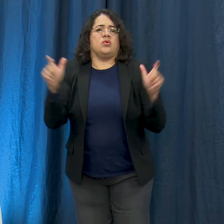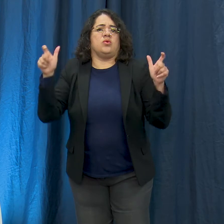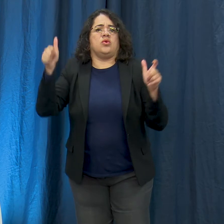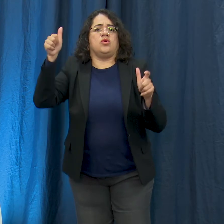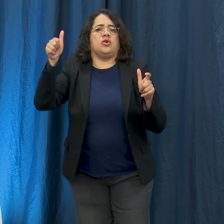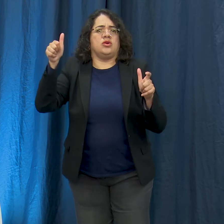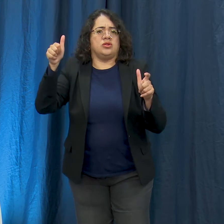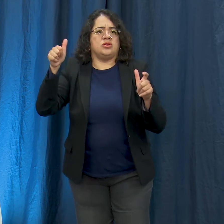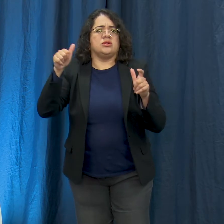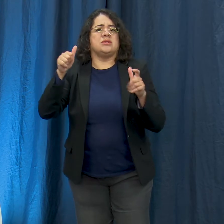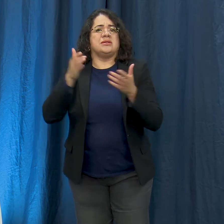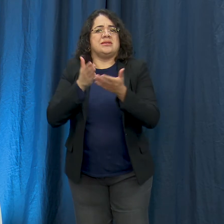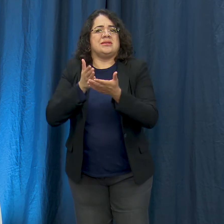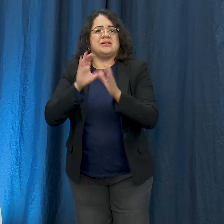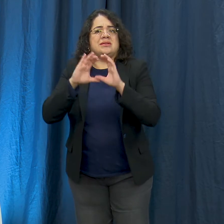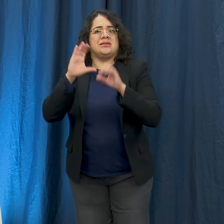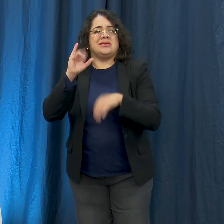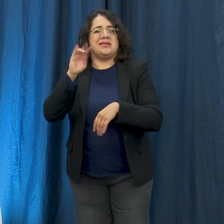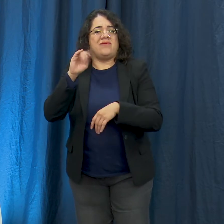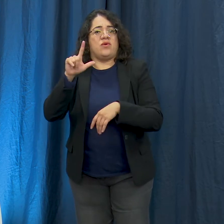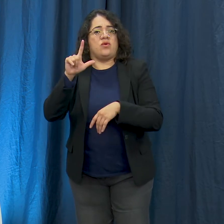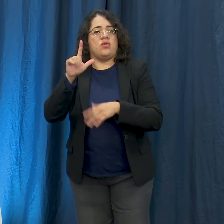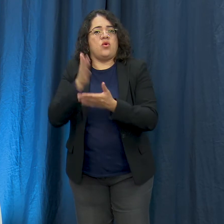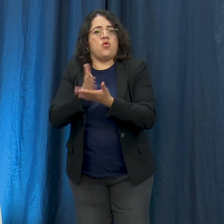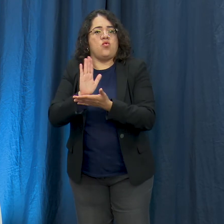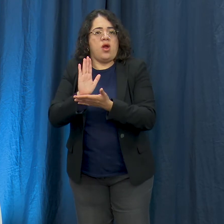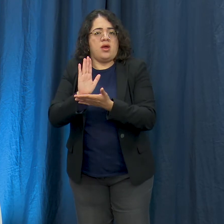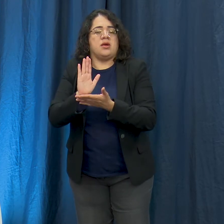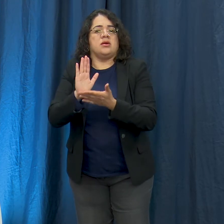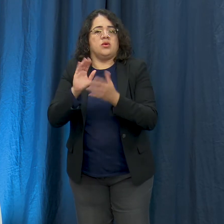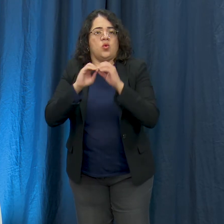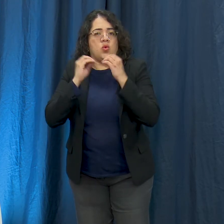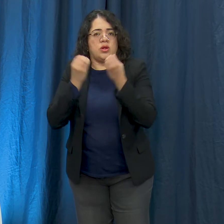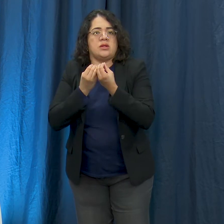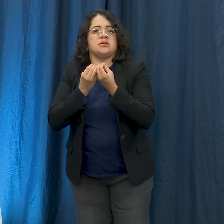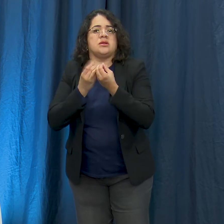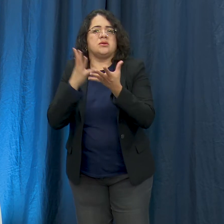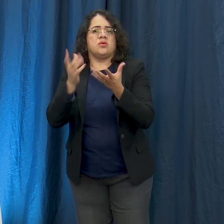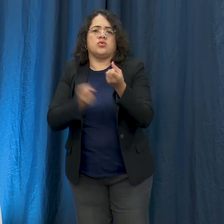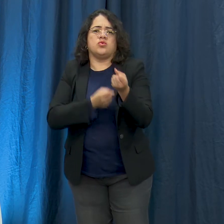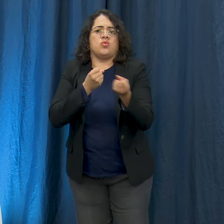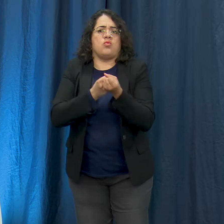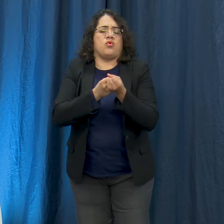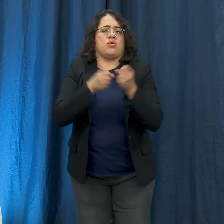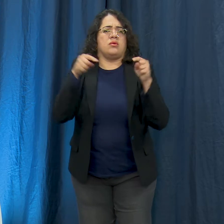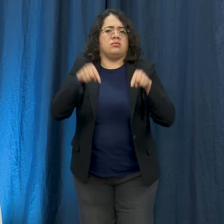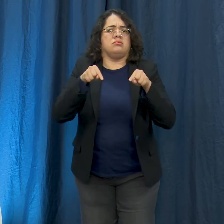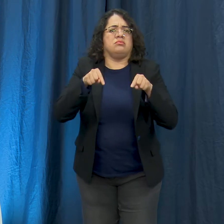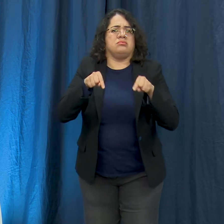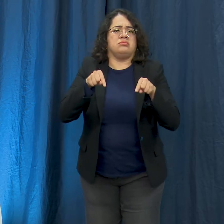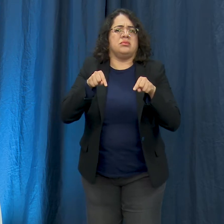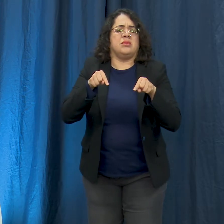organization is a sponsor of Scott Weiners bill leader and partly